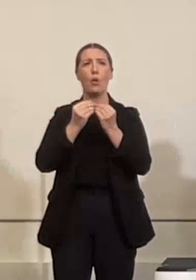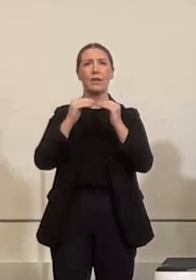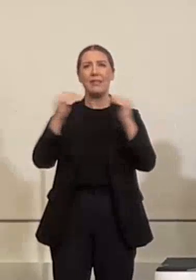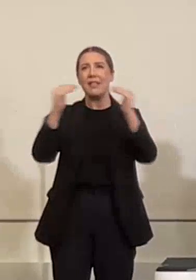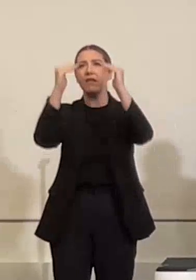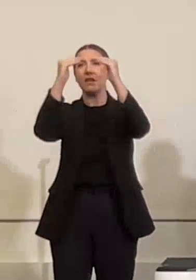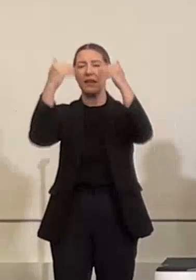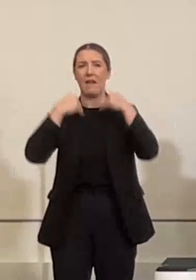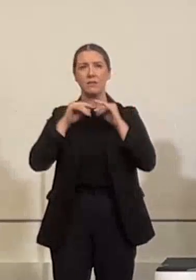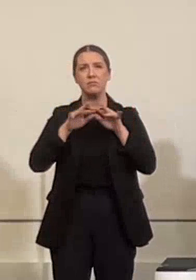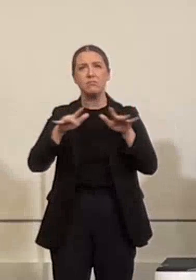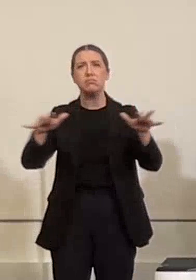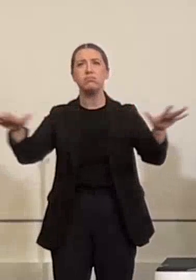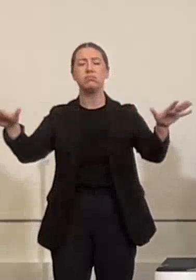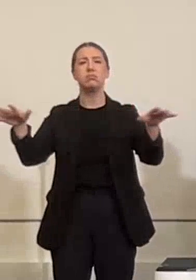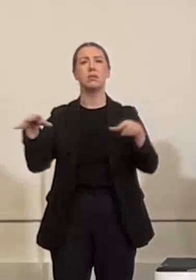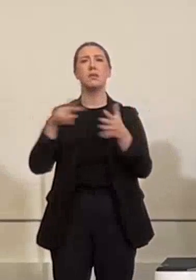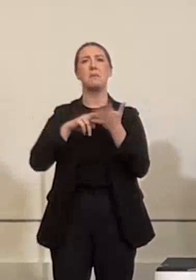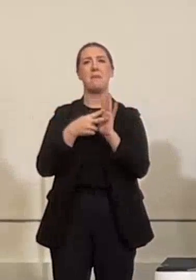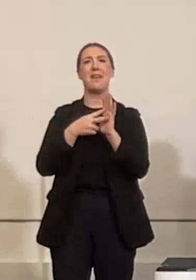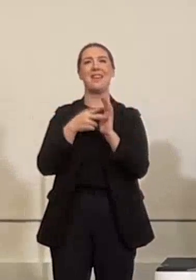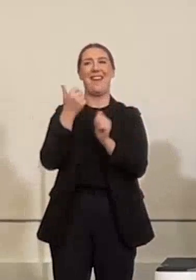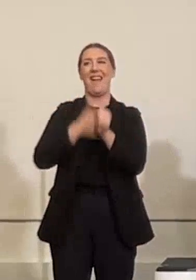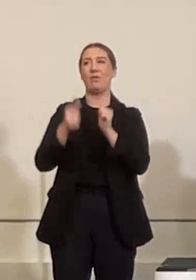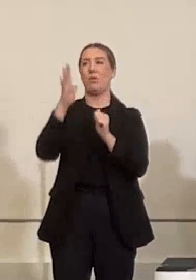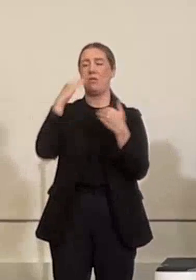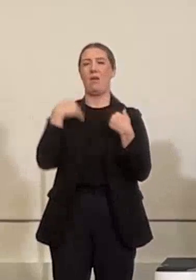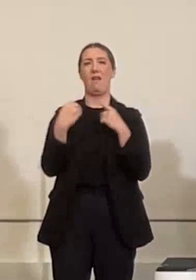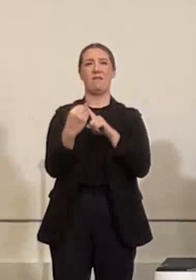organization to get everybody exposure and different